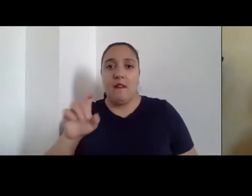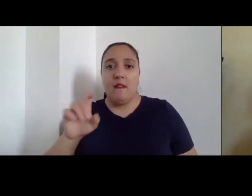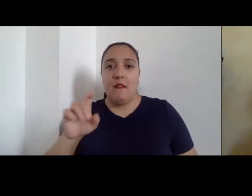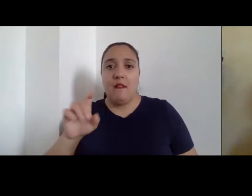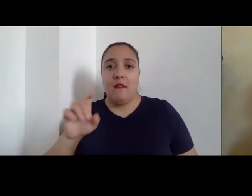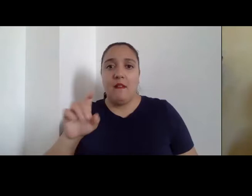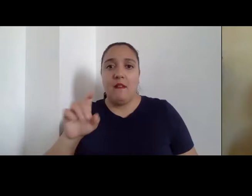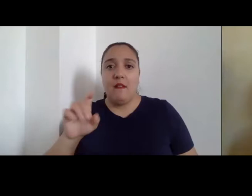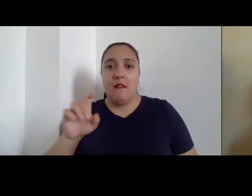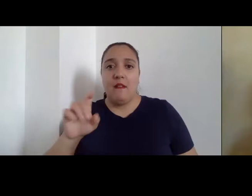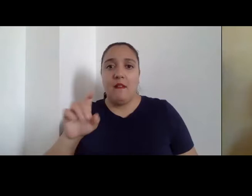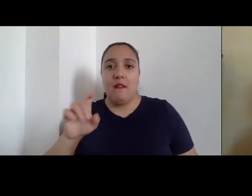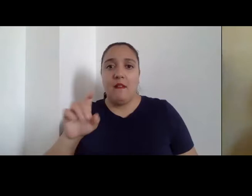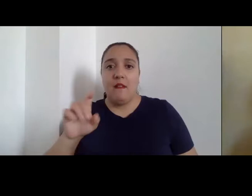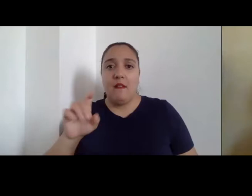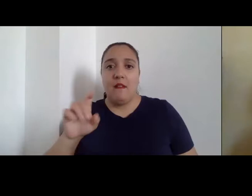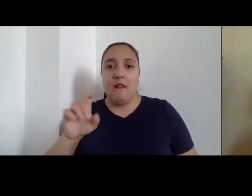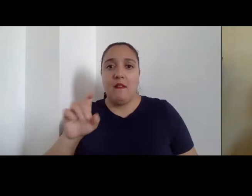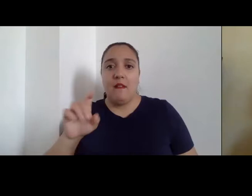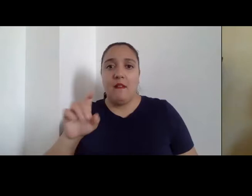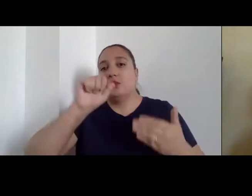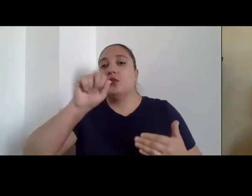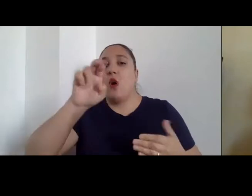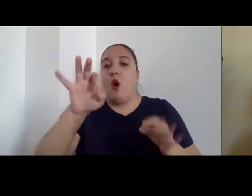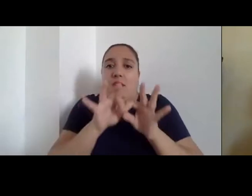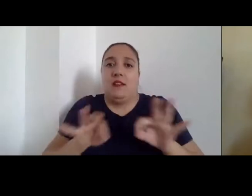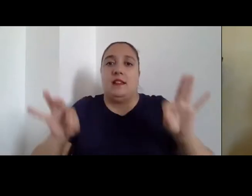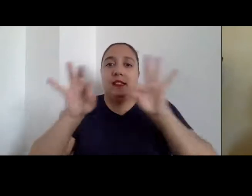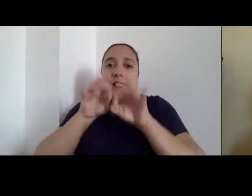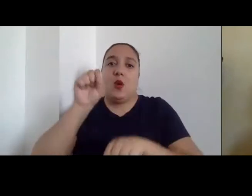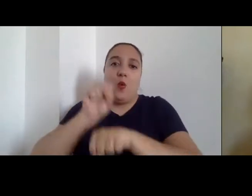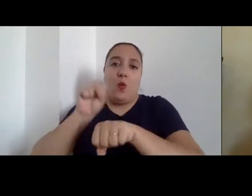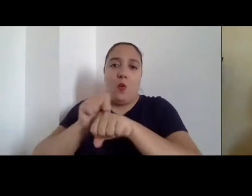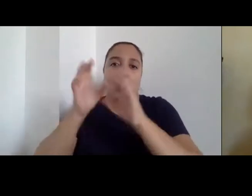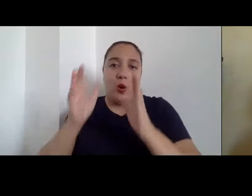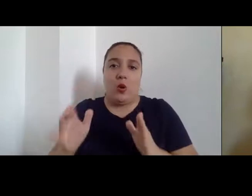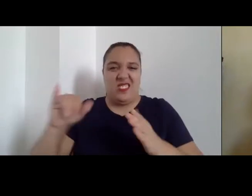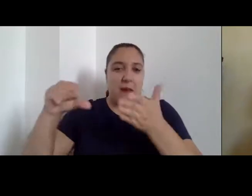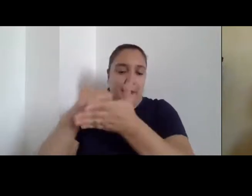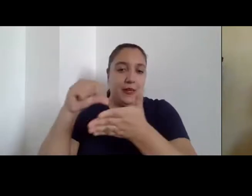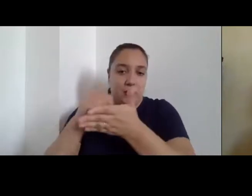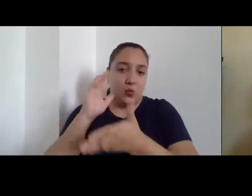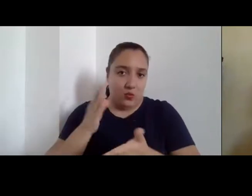playlist. These videos do not include closed captions sadly, they do not carry over on the